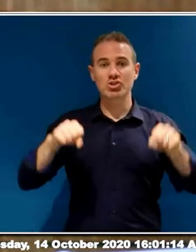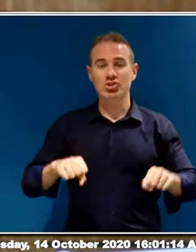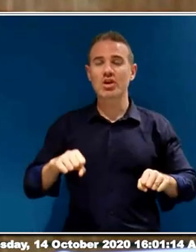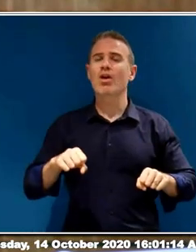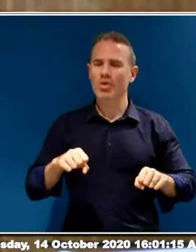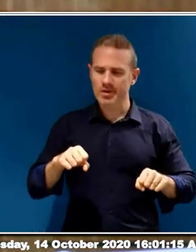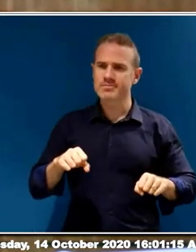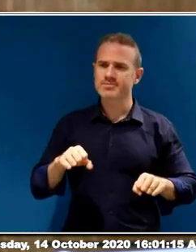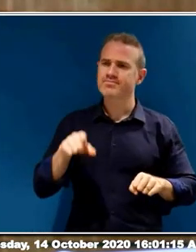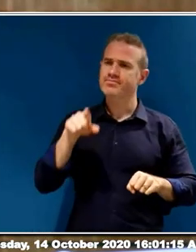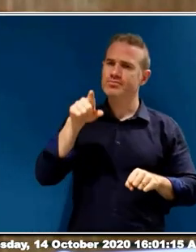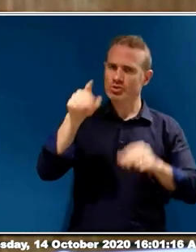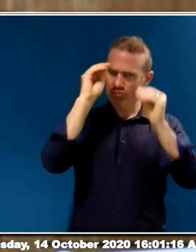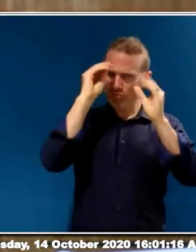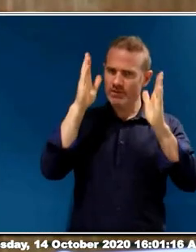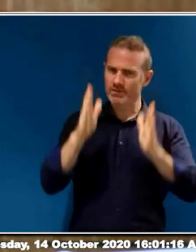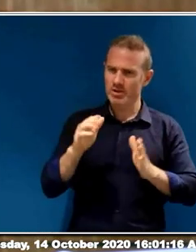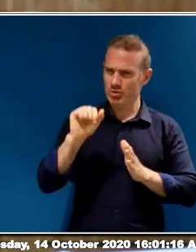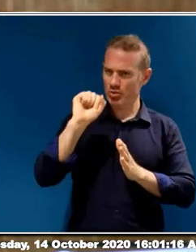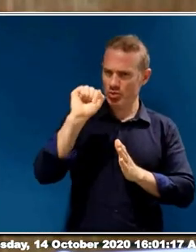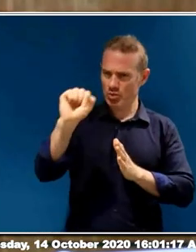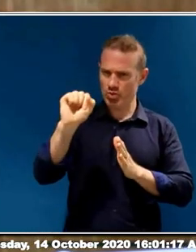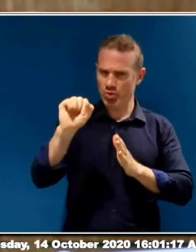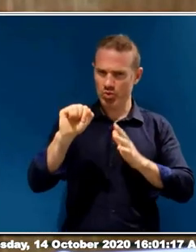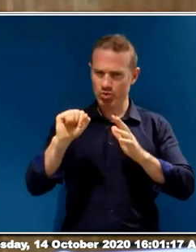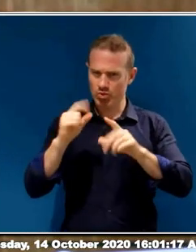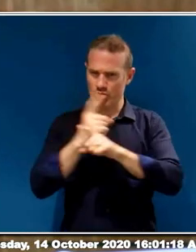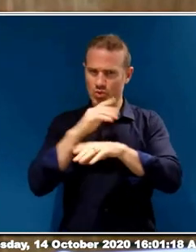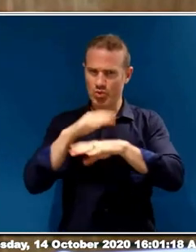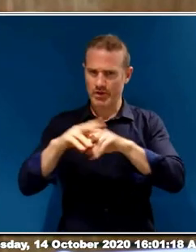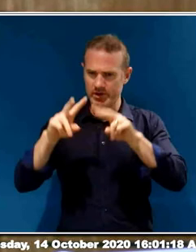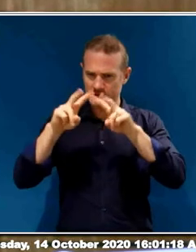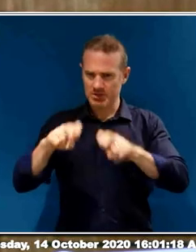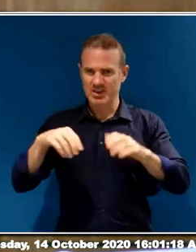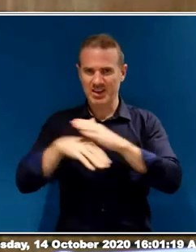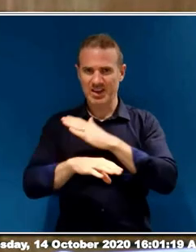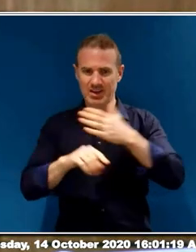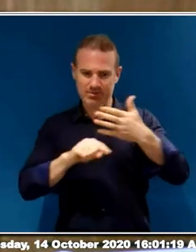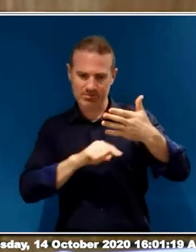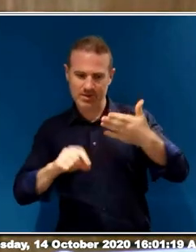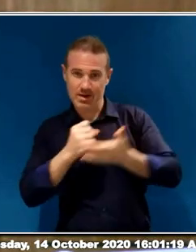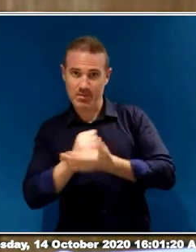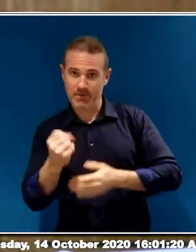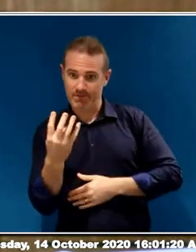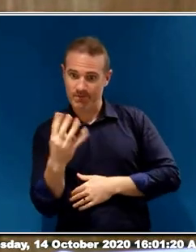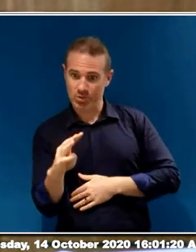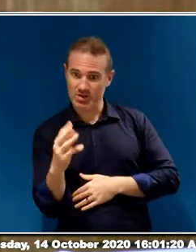footnote 49 to your statement published in the International Journal of Education on inclusive education.